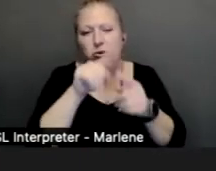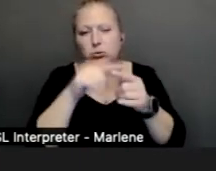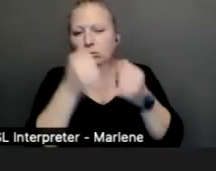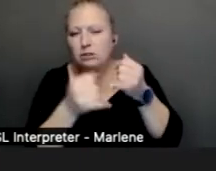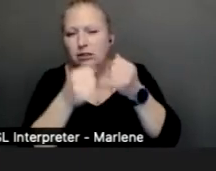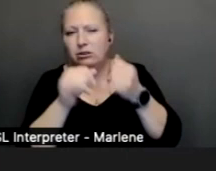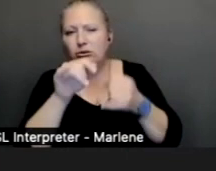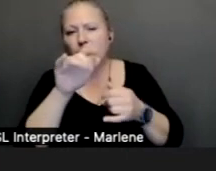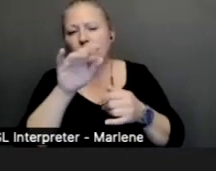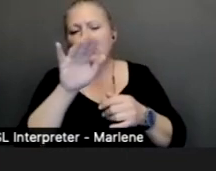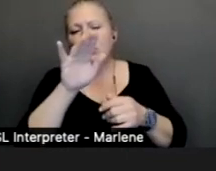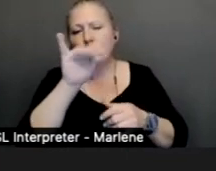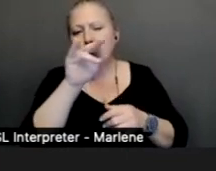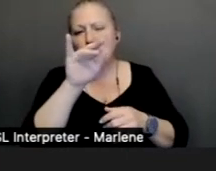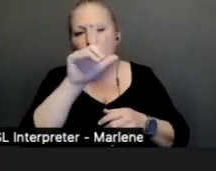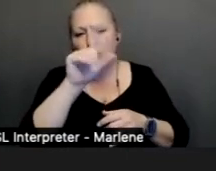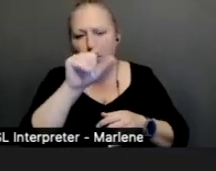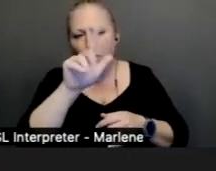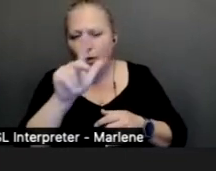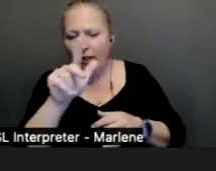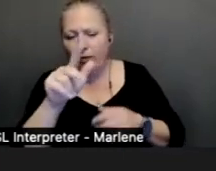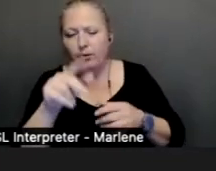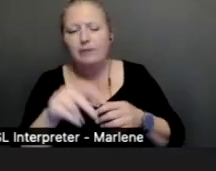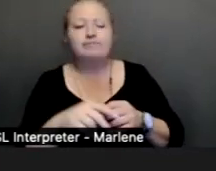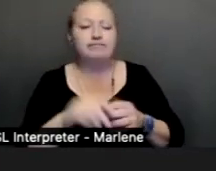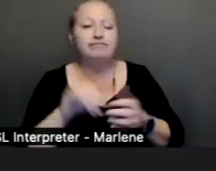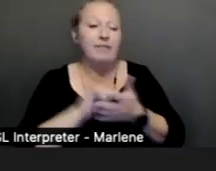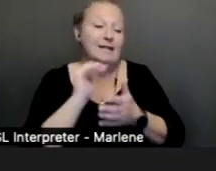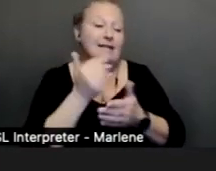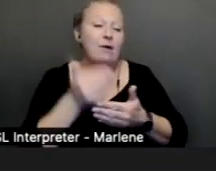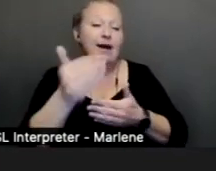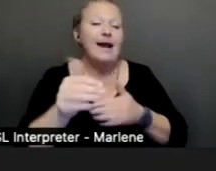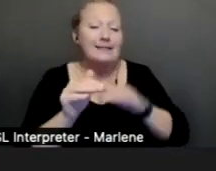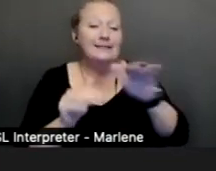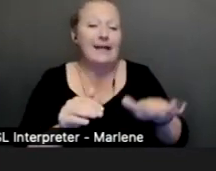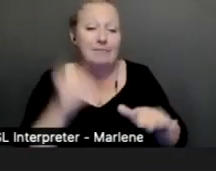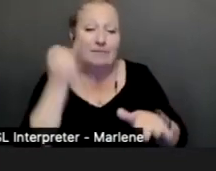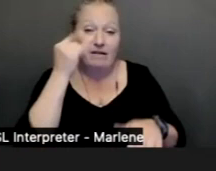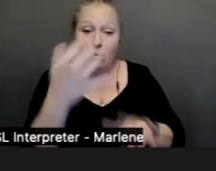2023. So those are kind of our next steps. If you do want to get a hold of us, we've posted this